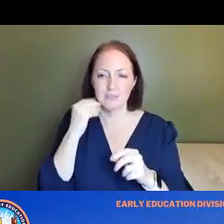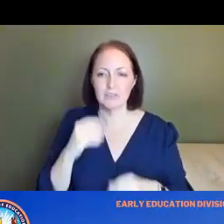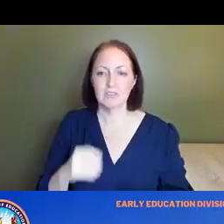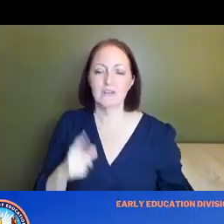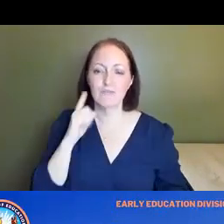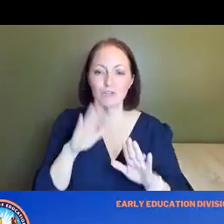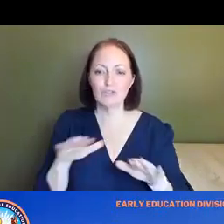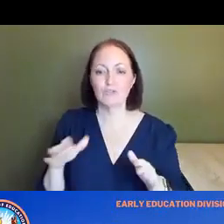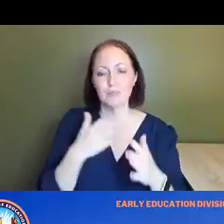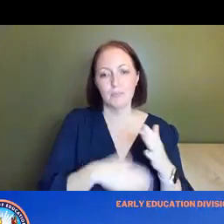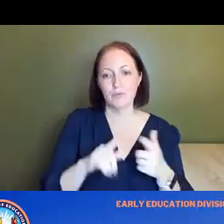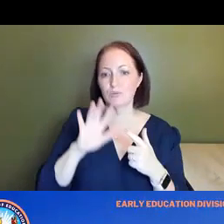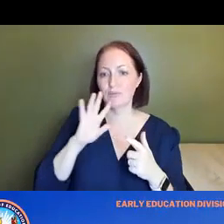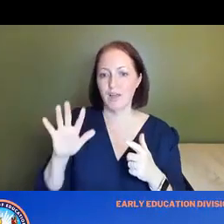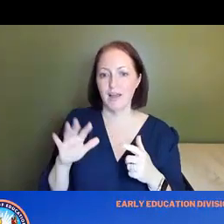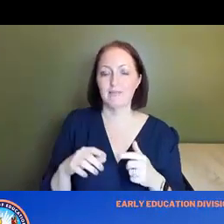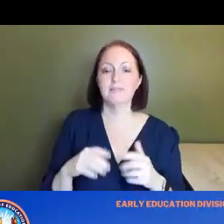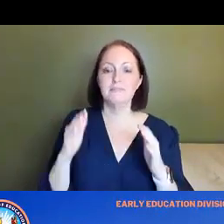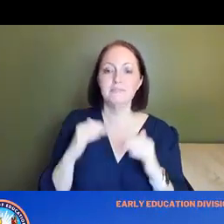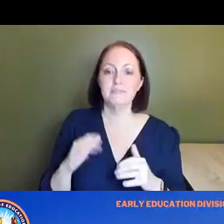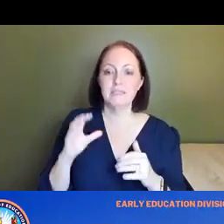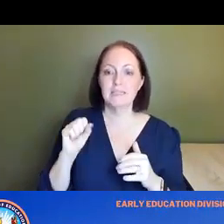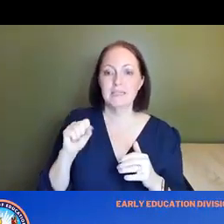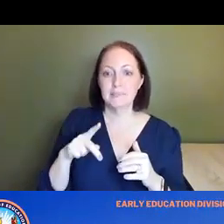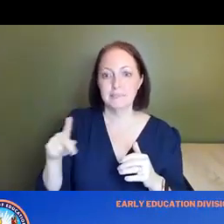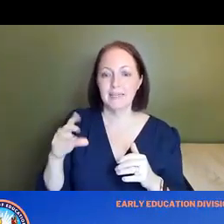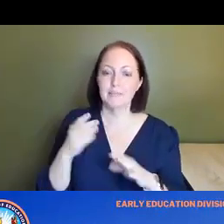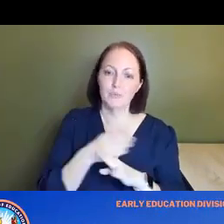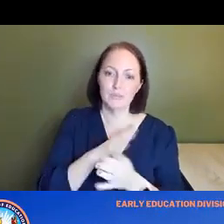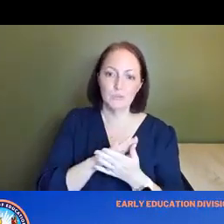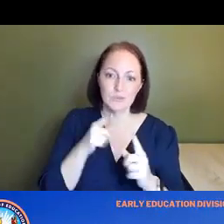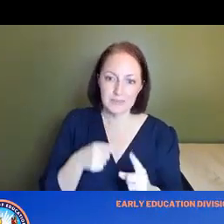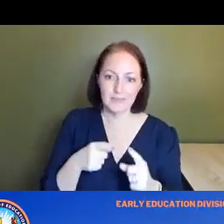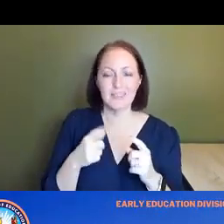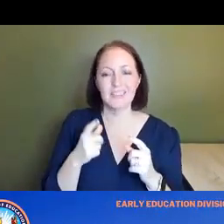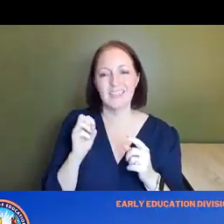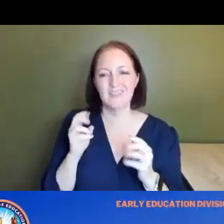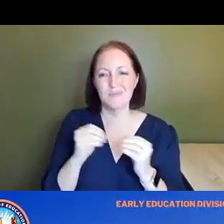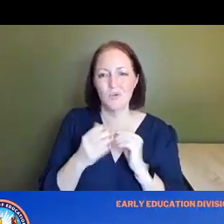birth to five. And then for CSPP and preschool specifically even more county office of education